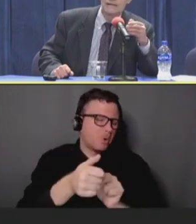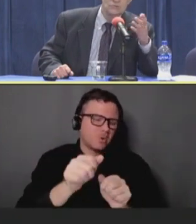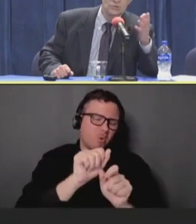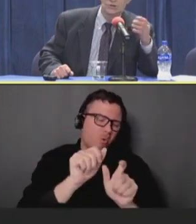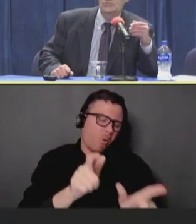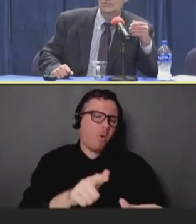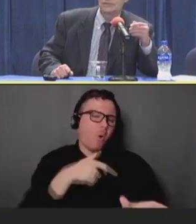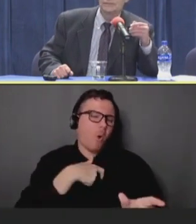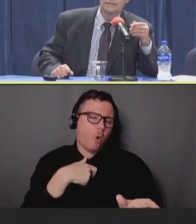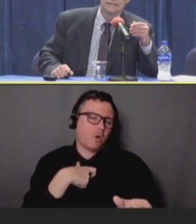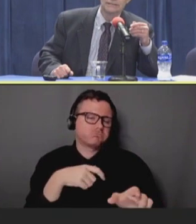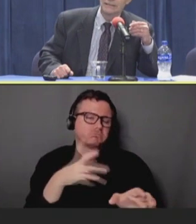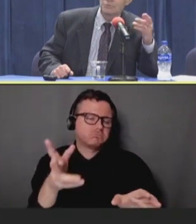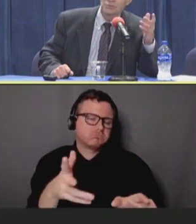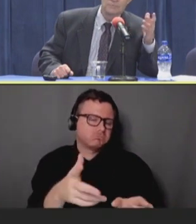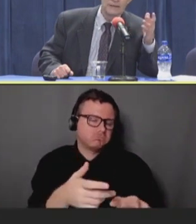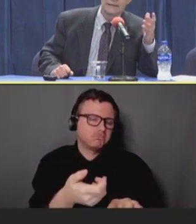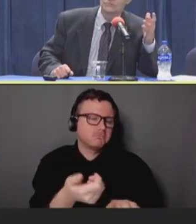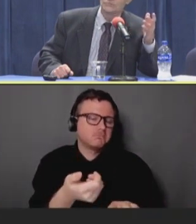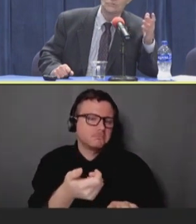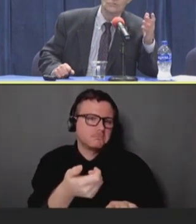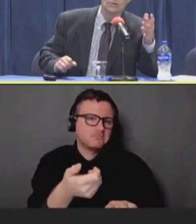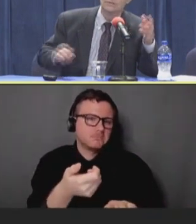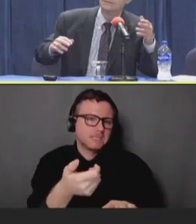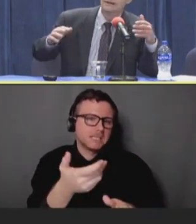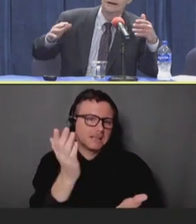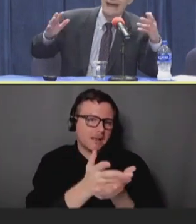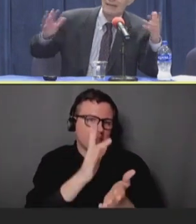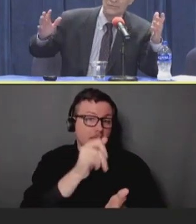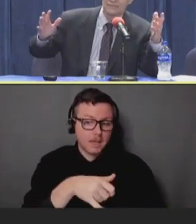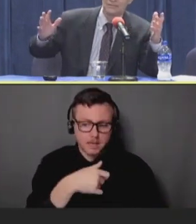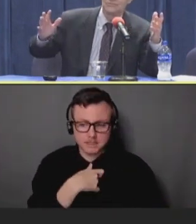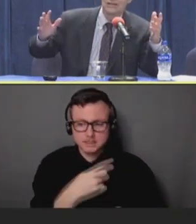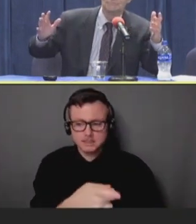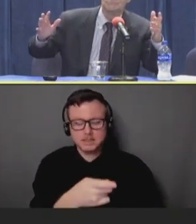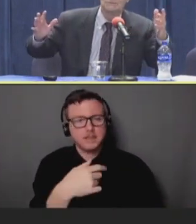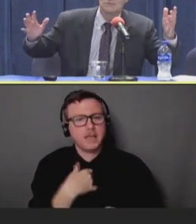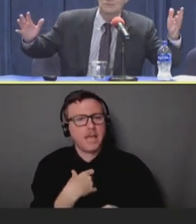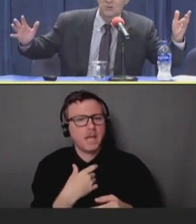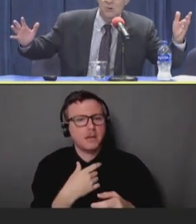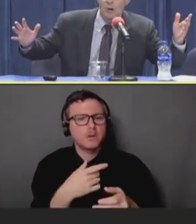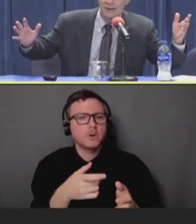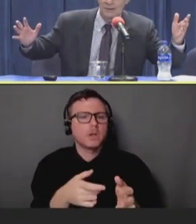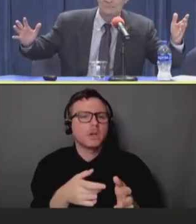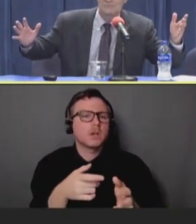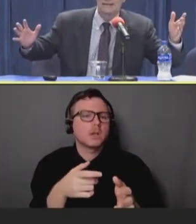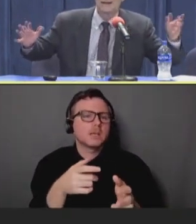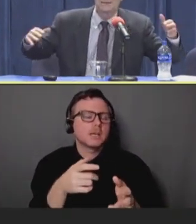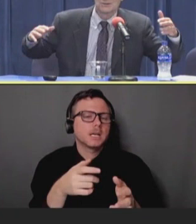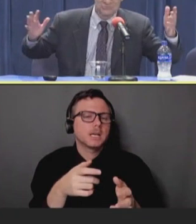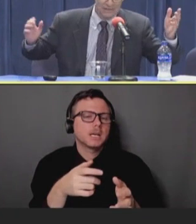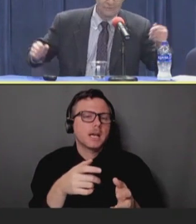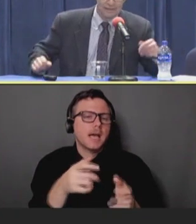In New York City, they pulled back to athletes and people in the choir, and God knows how